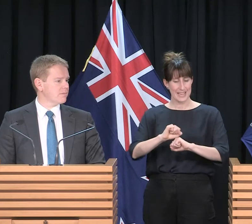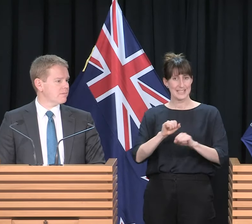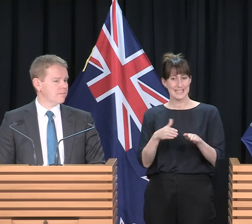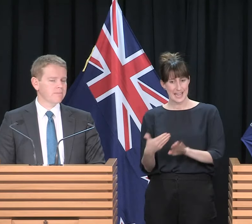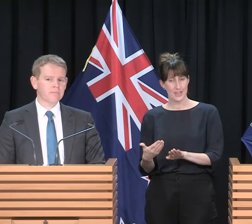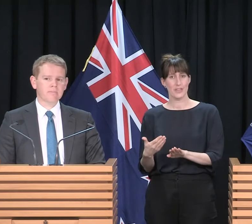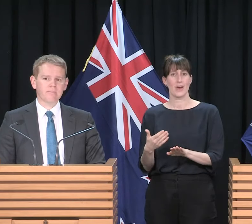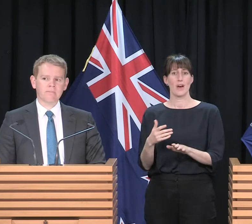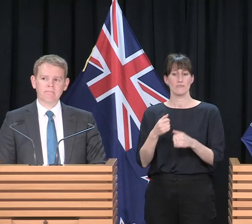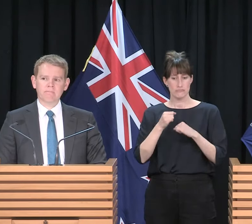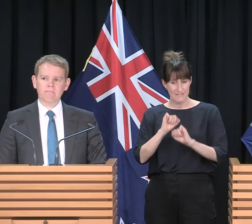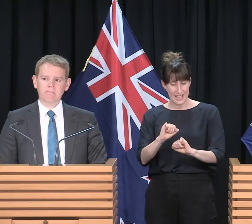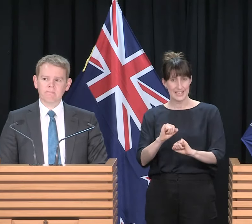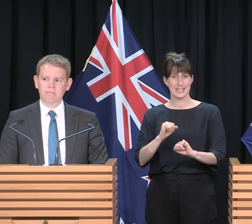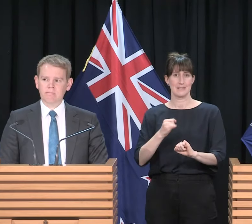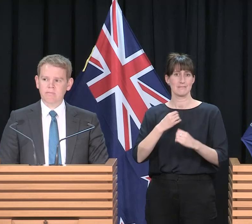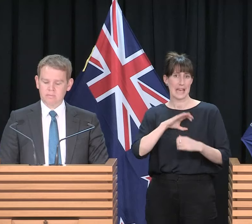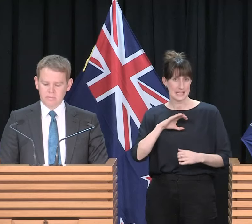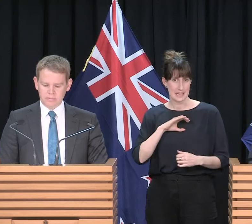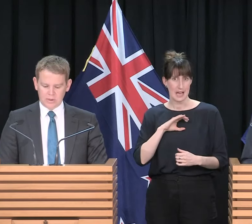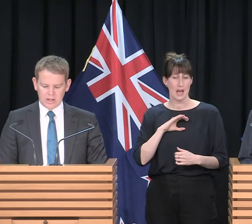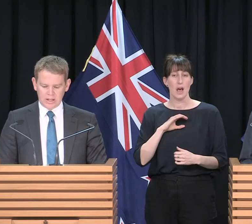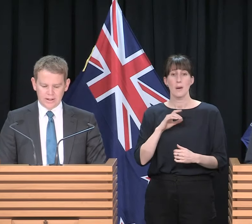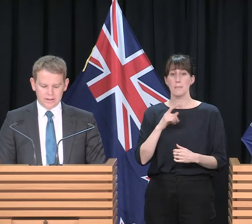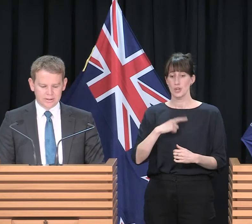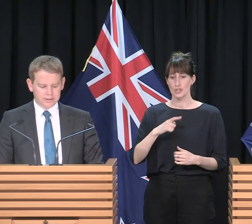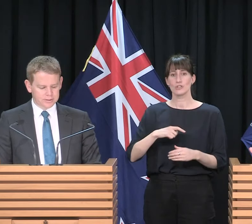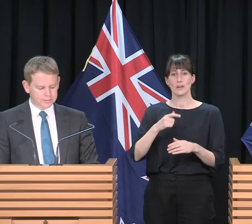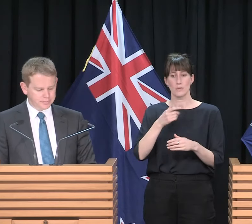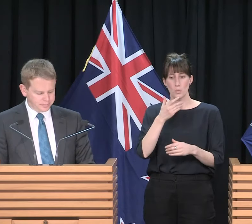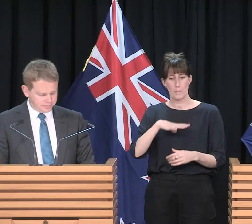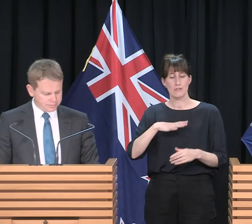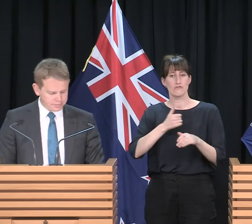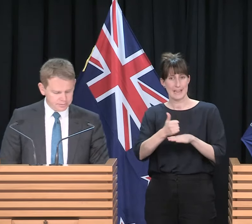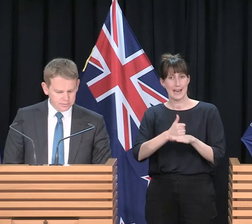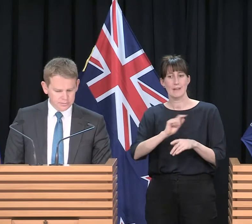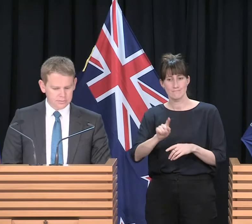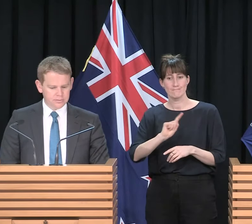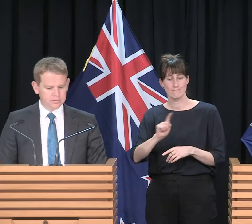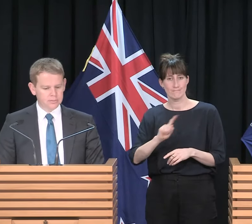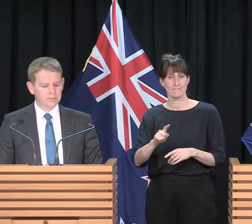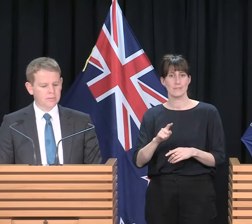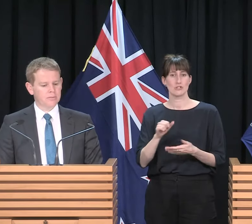not telling us?" What do you know that you're not telling us?